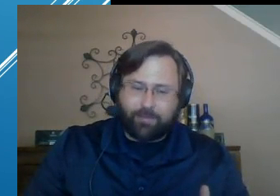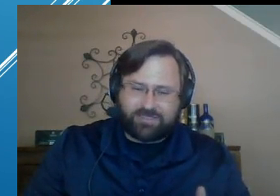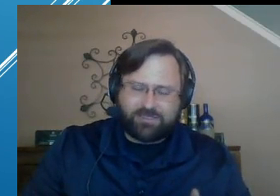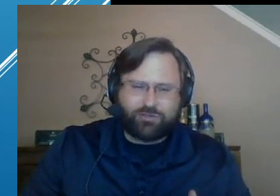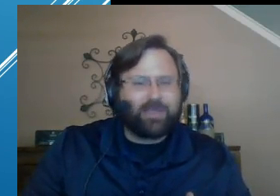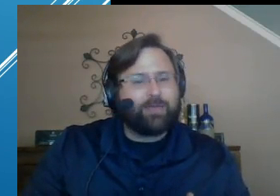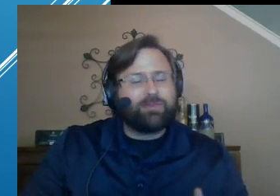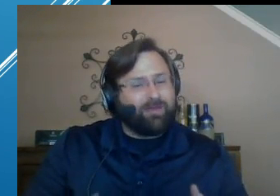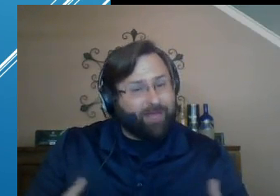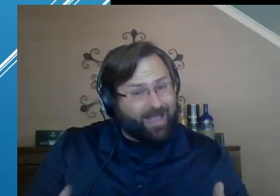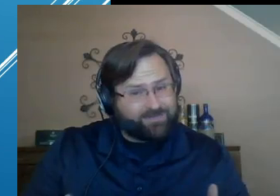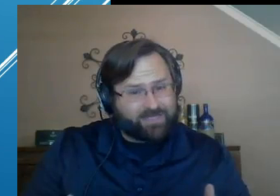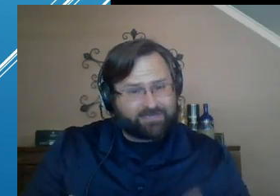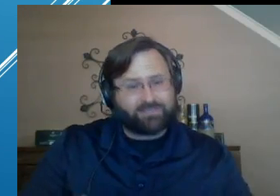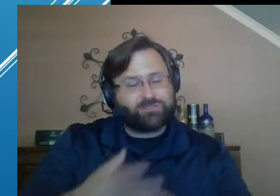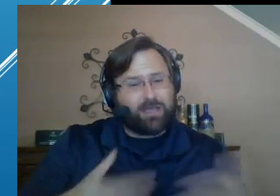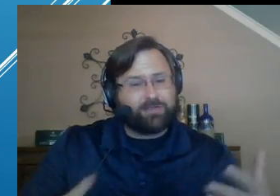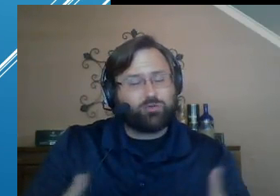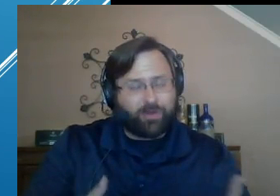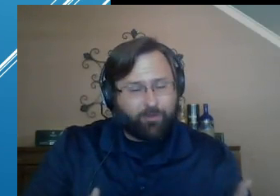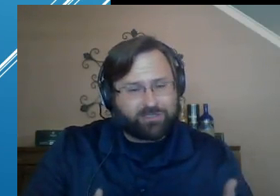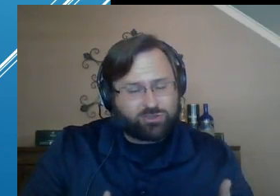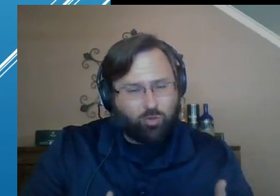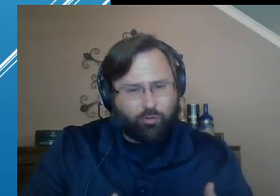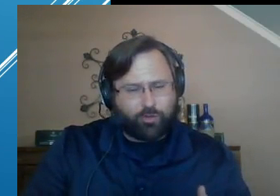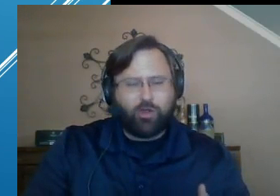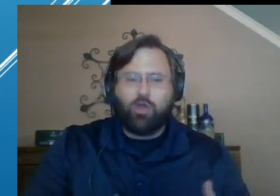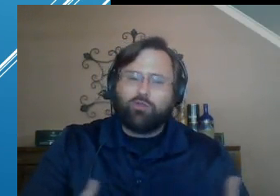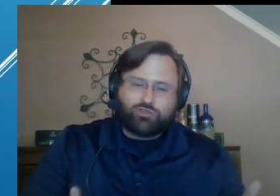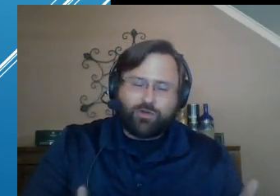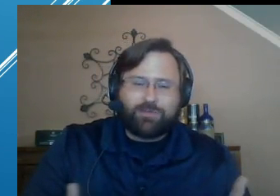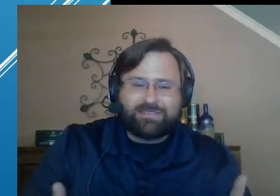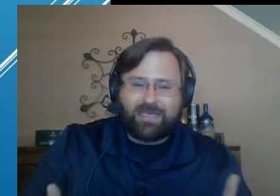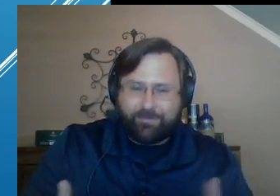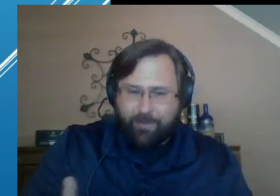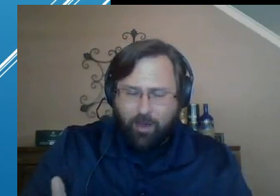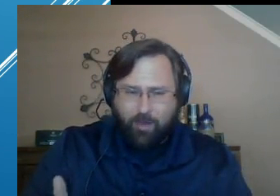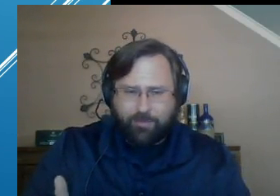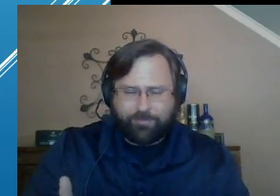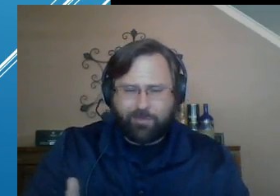Bob sees the tree and but then we have passive sentences which allow us to rearrange the sort order the tree was seen by Bob